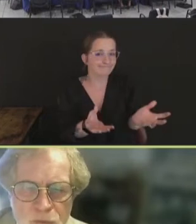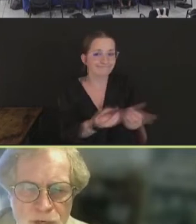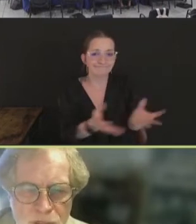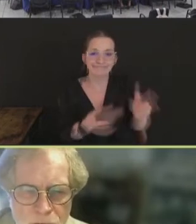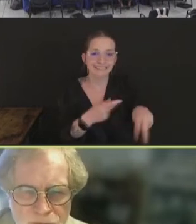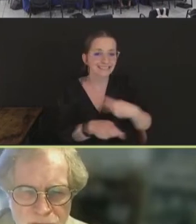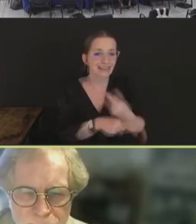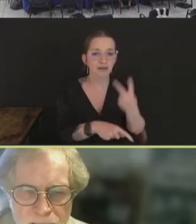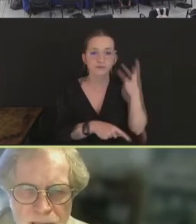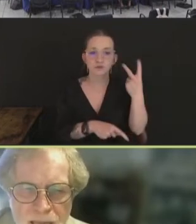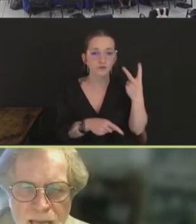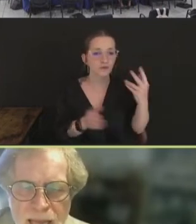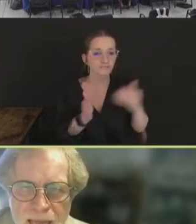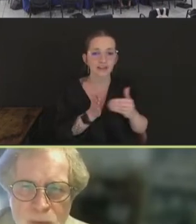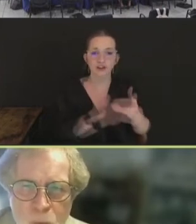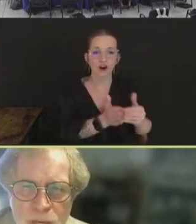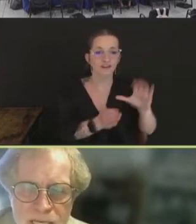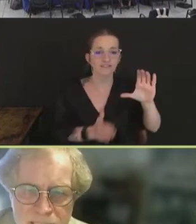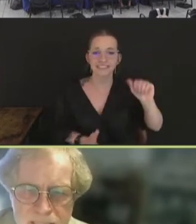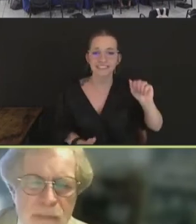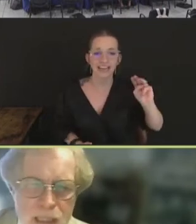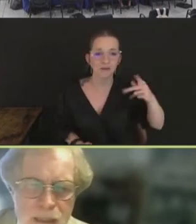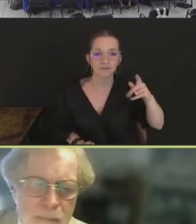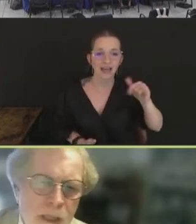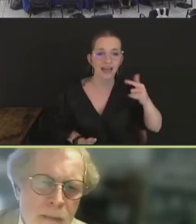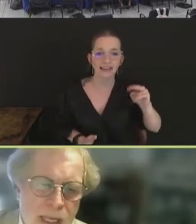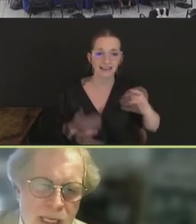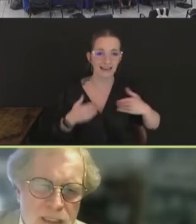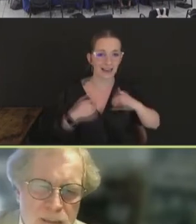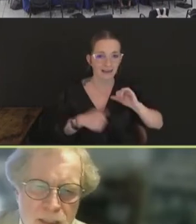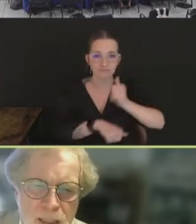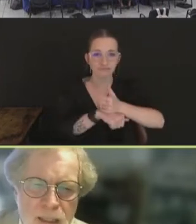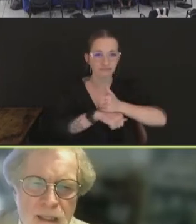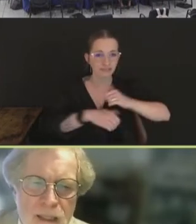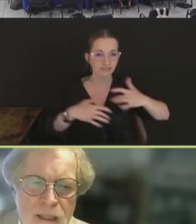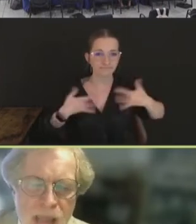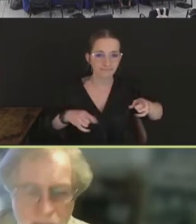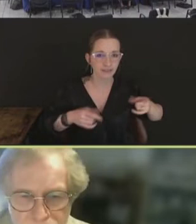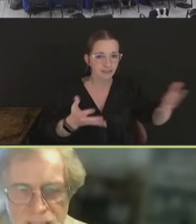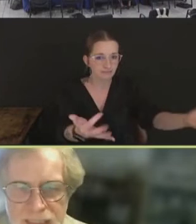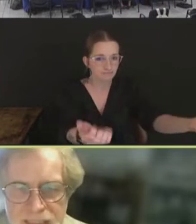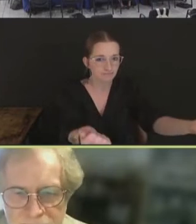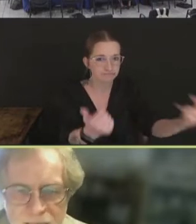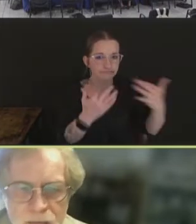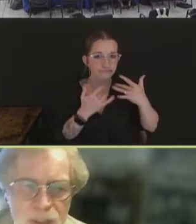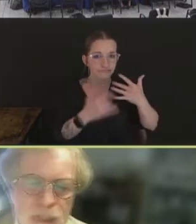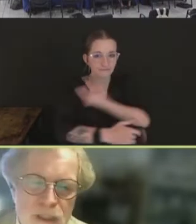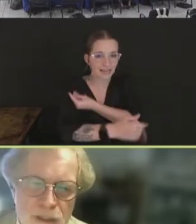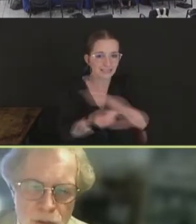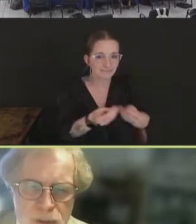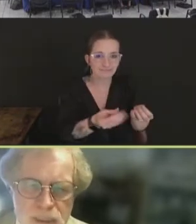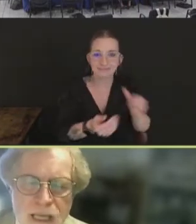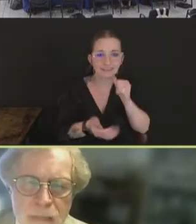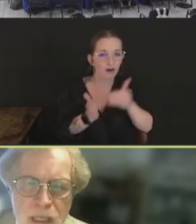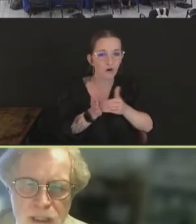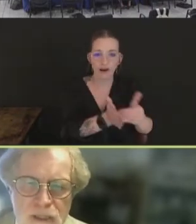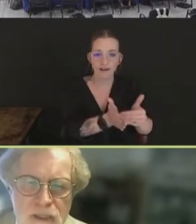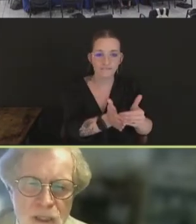very often. And when they did some catch-up campaigns, they obviously did not reach those same areas